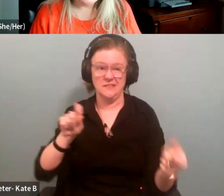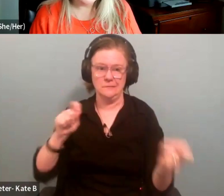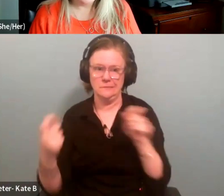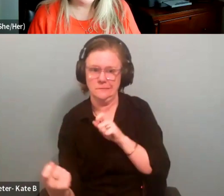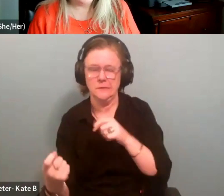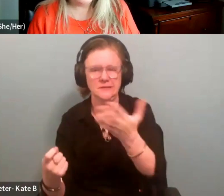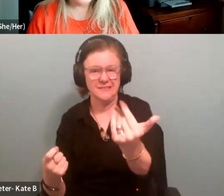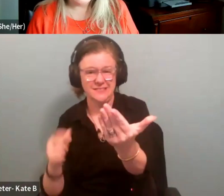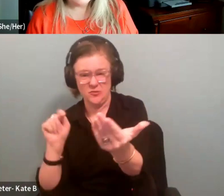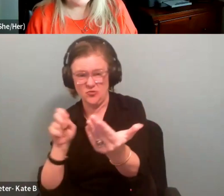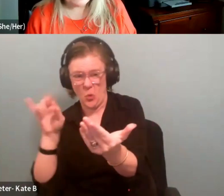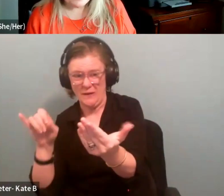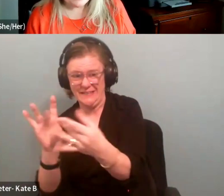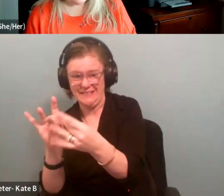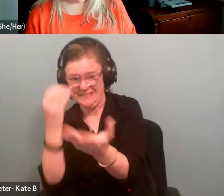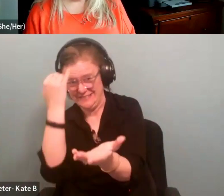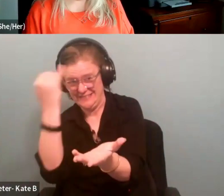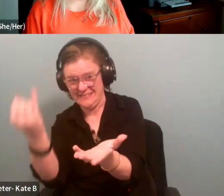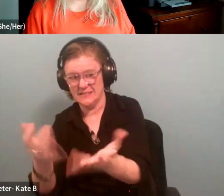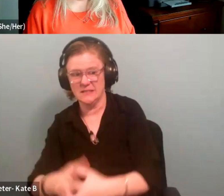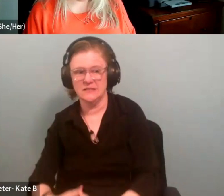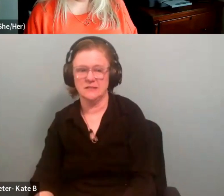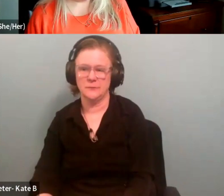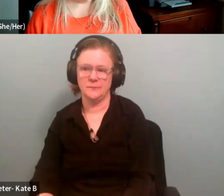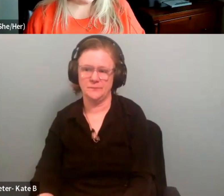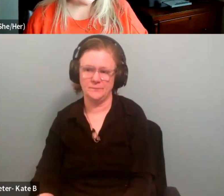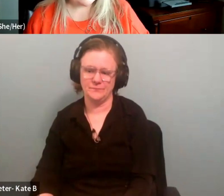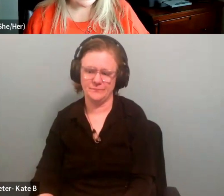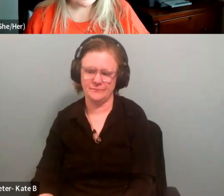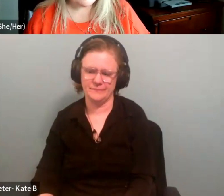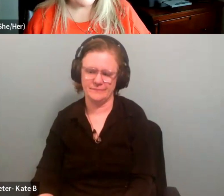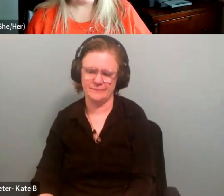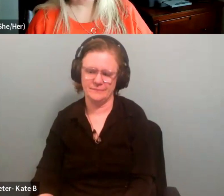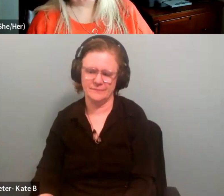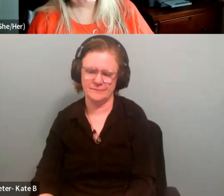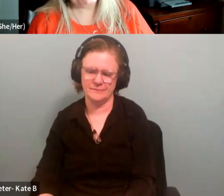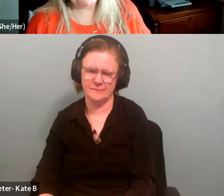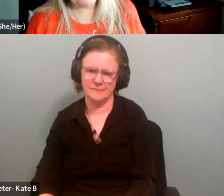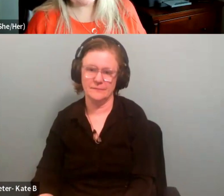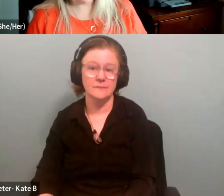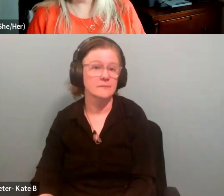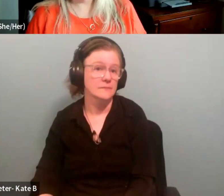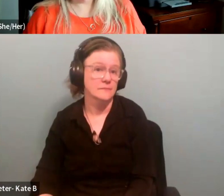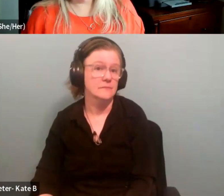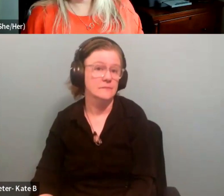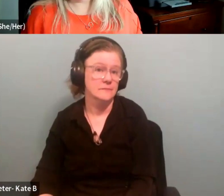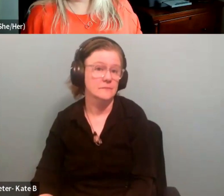think around around what Bevin is asking? Toni Donnelly: Yeah, I do think